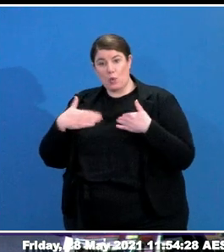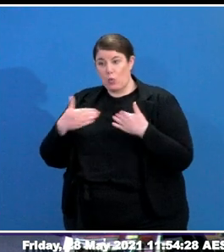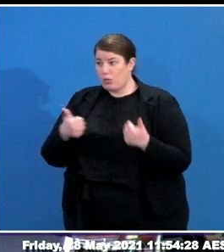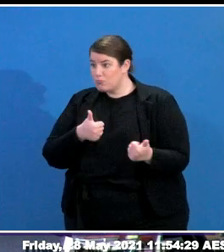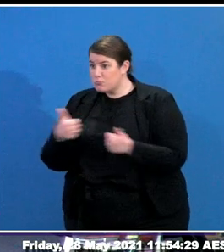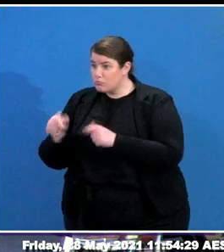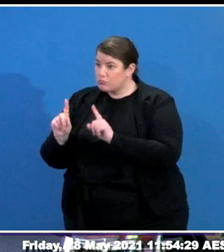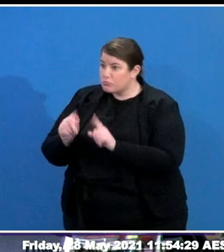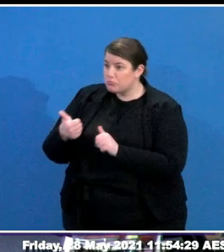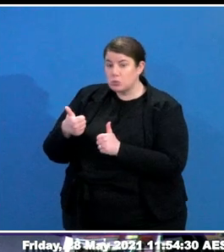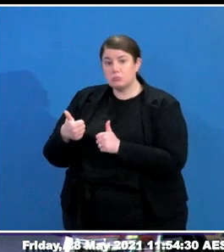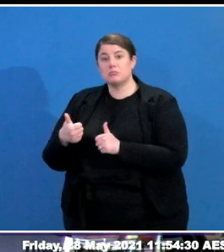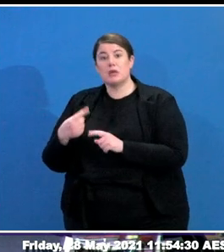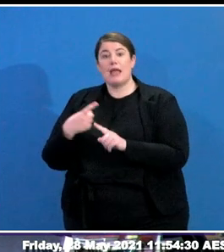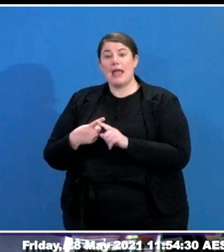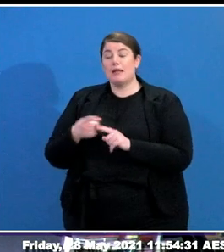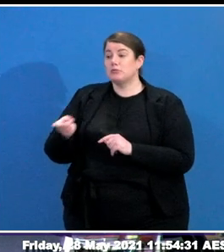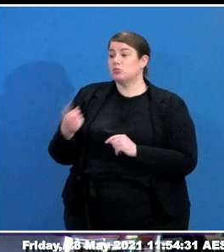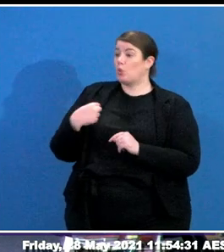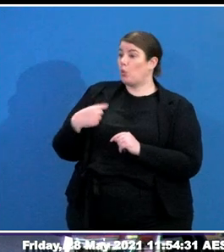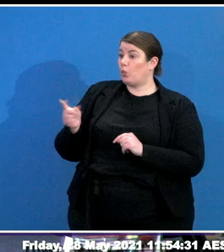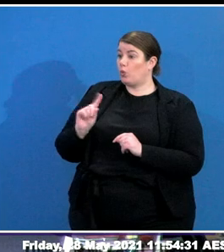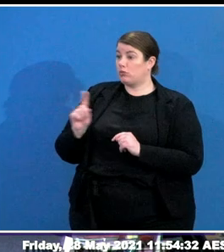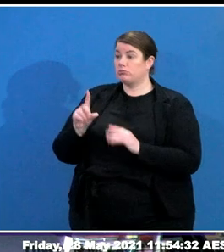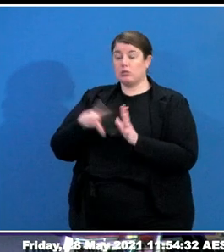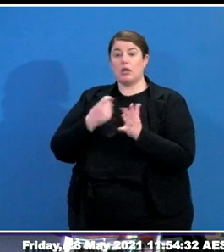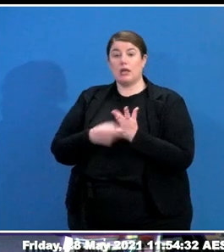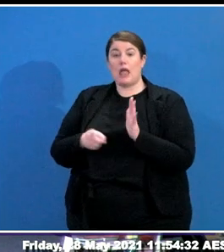well, and I was assured that Carl was well.